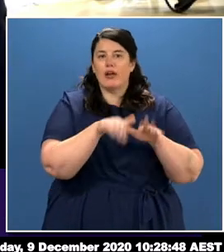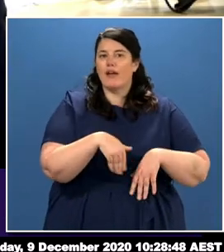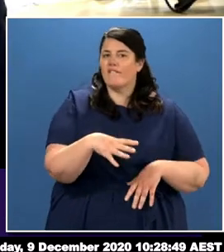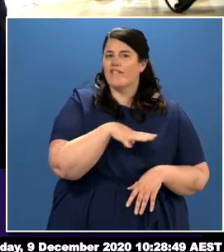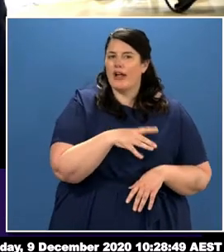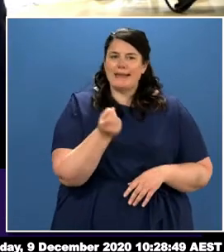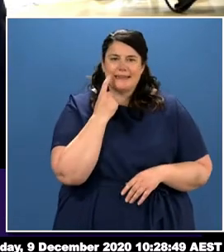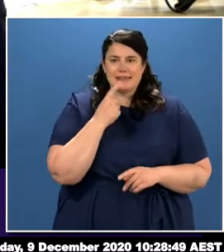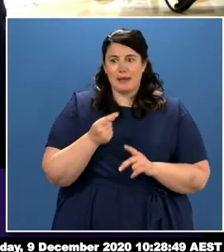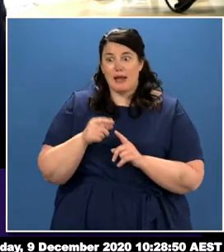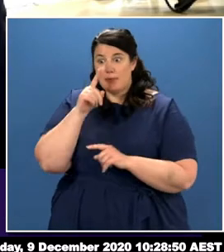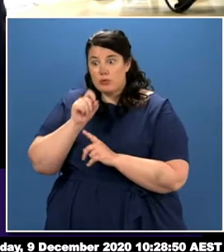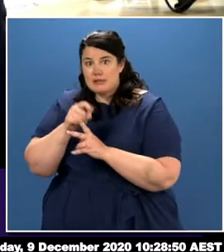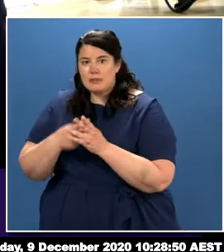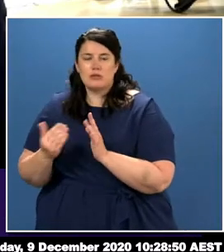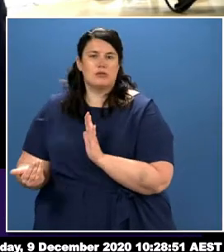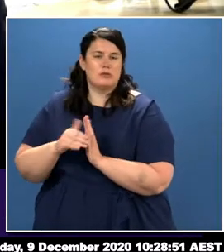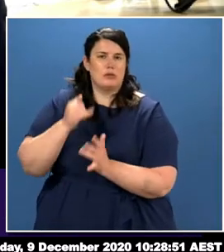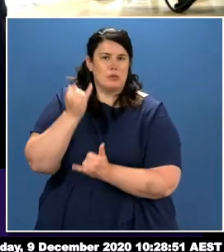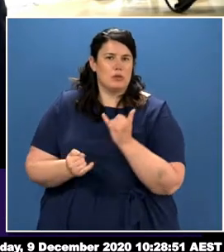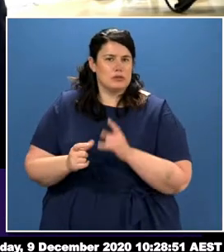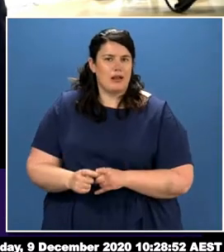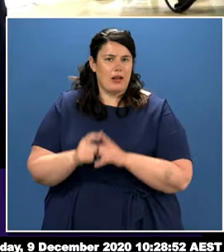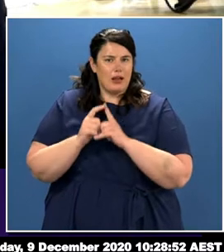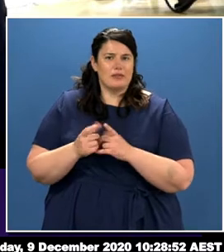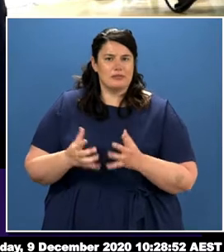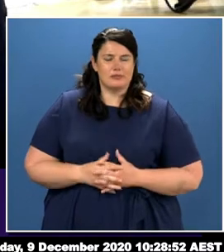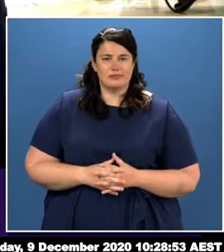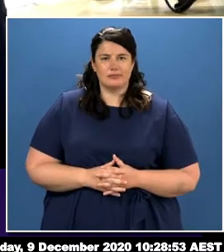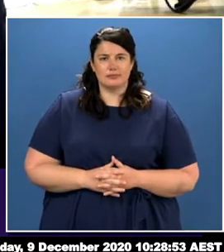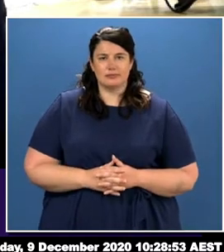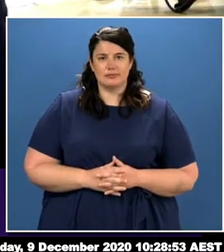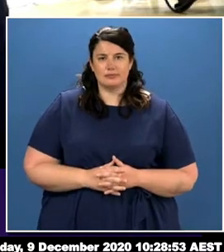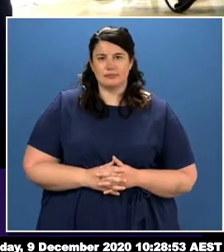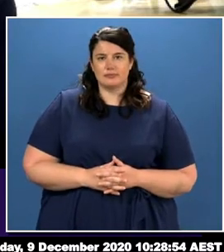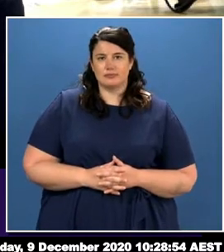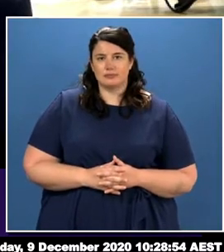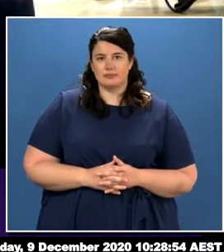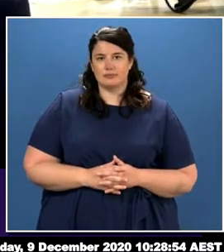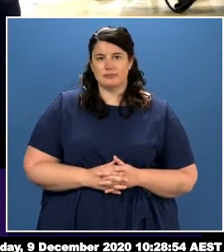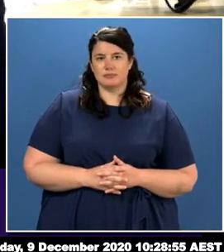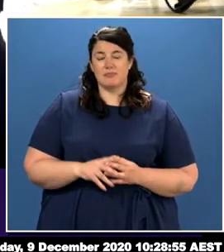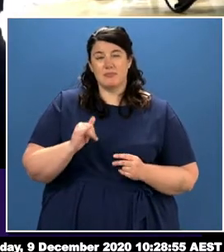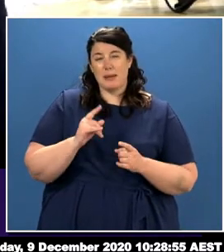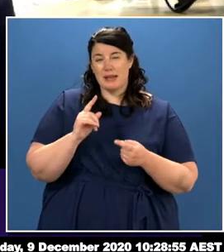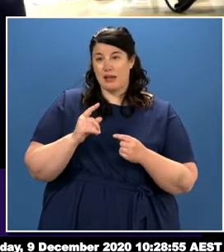So, yes, and some of it might also be internal pressure as well, I think.